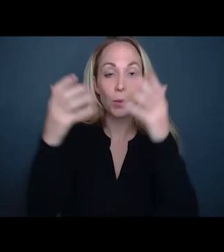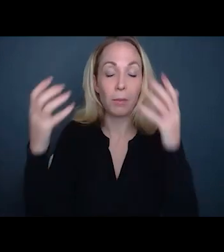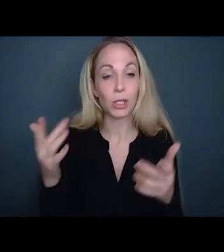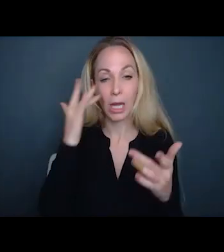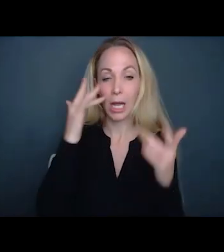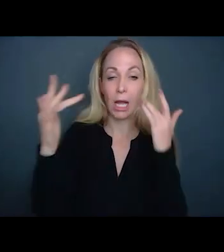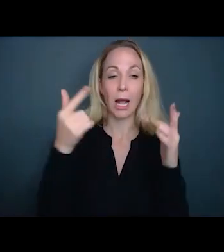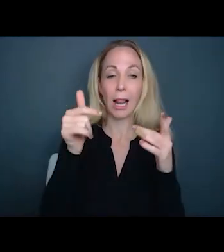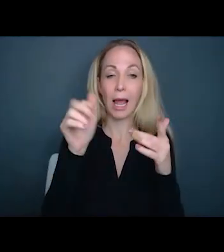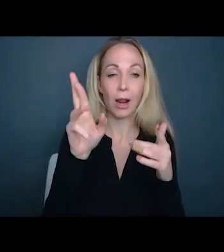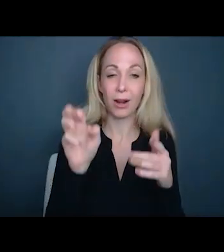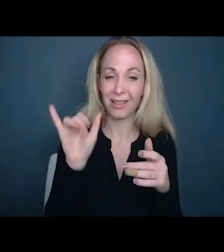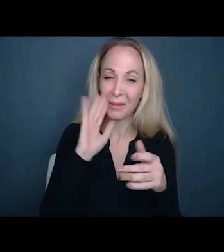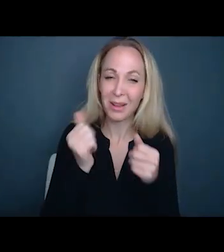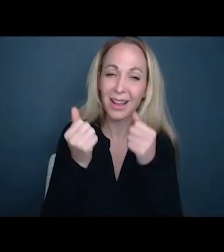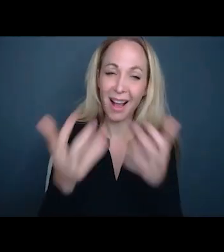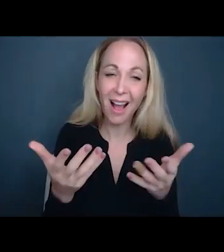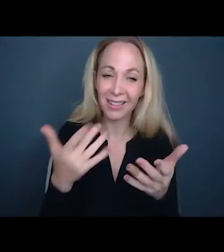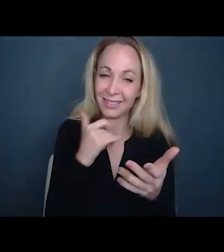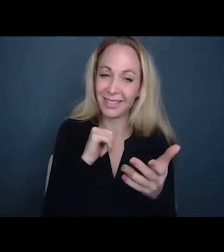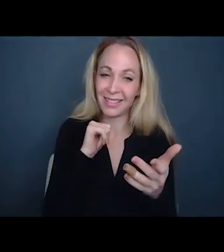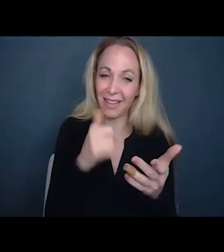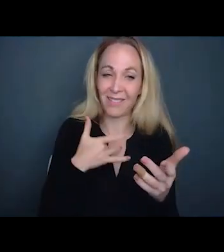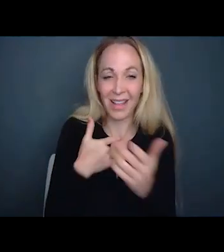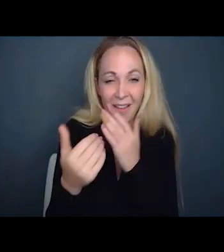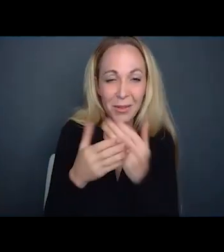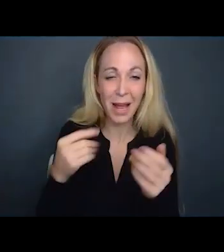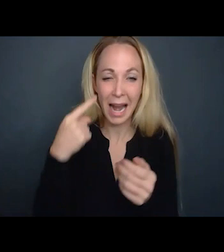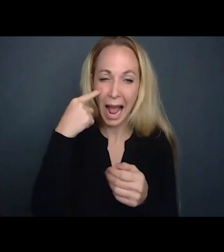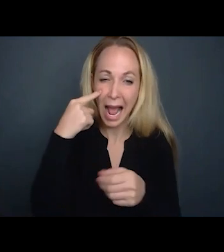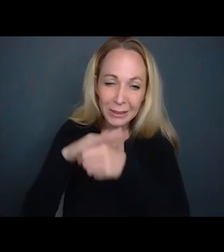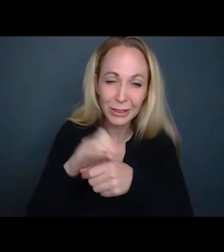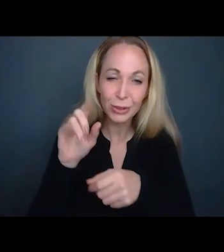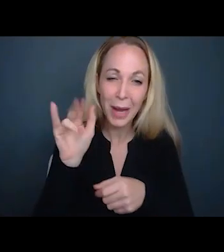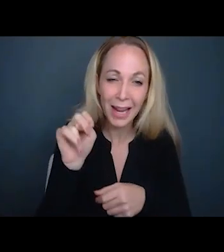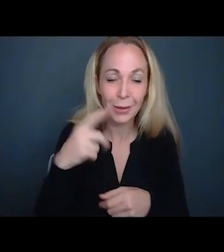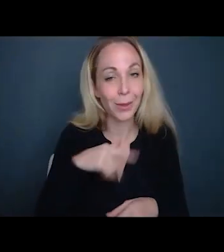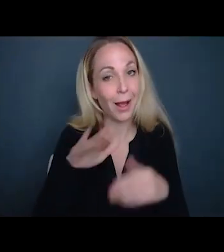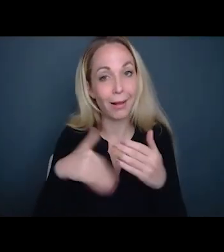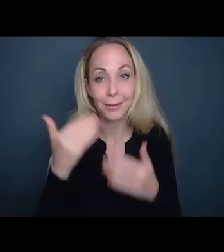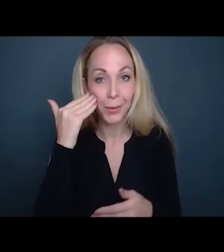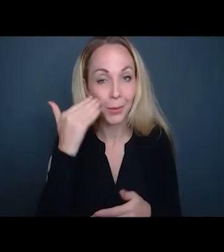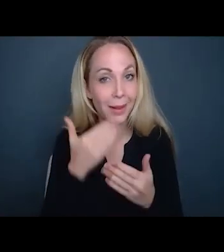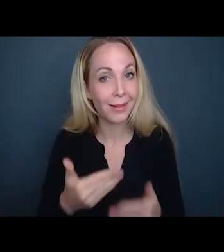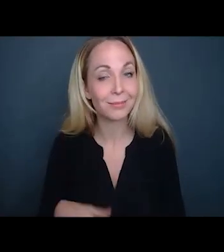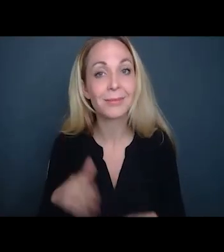and eye strain, which we all know too well.